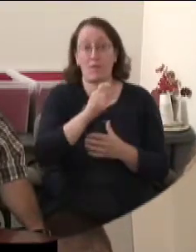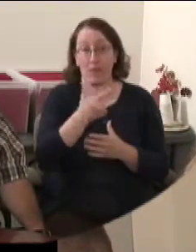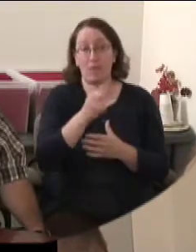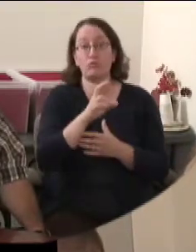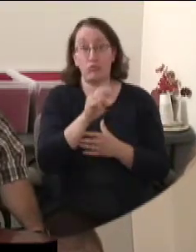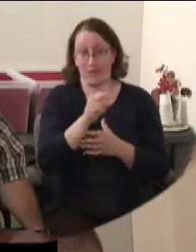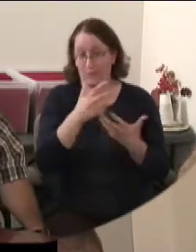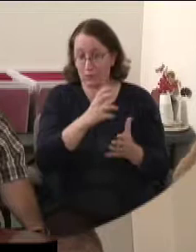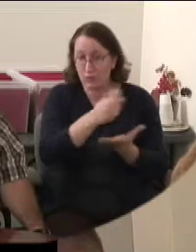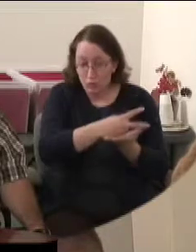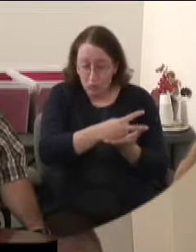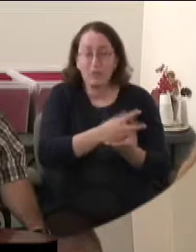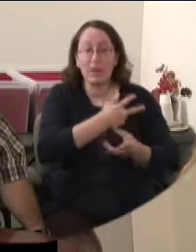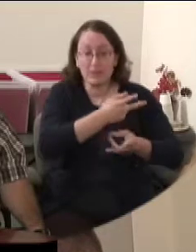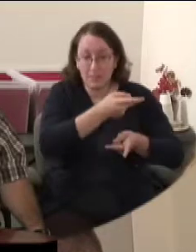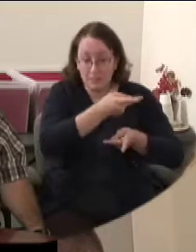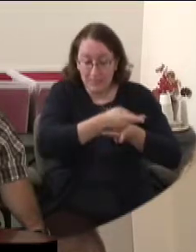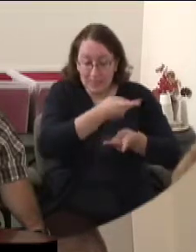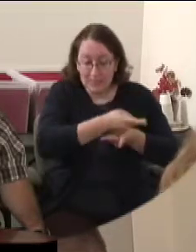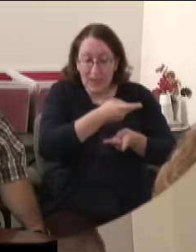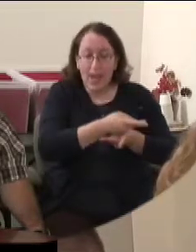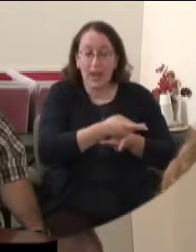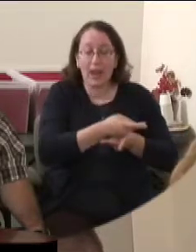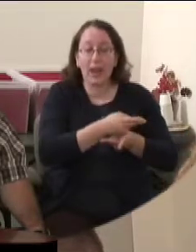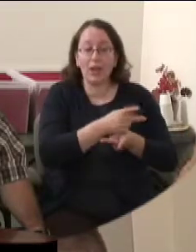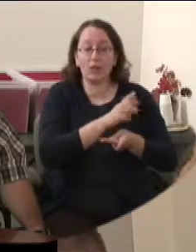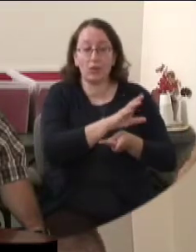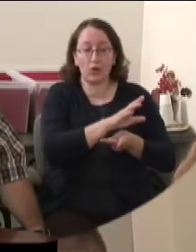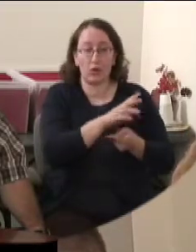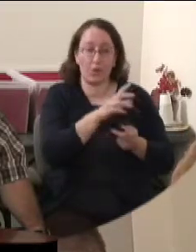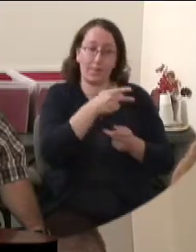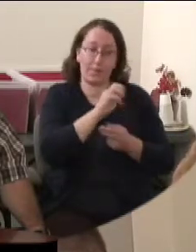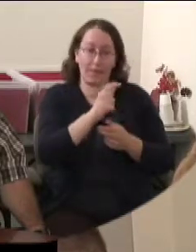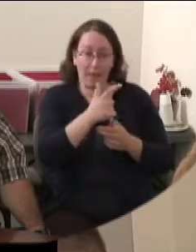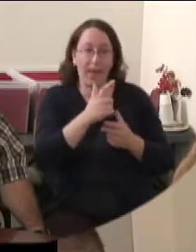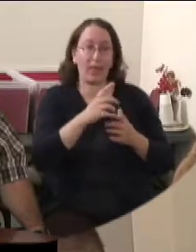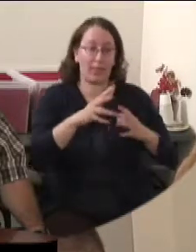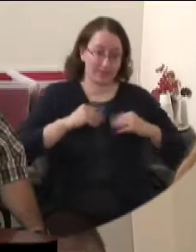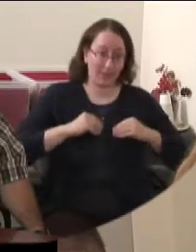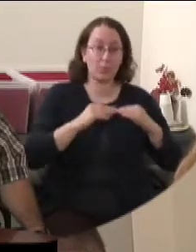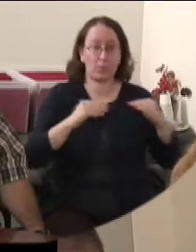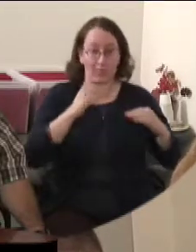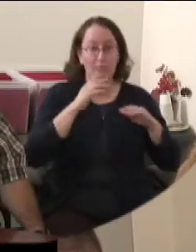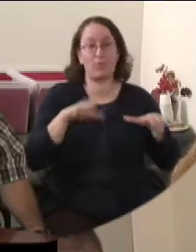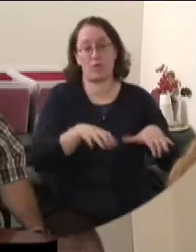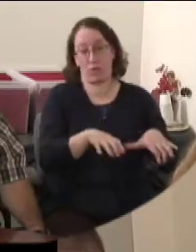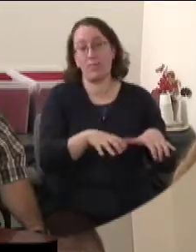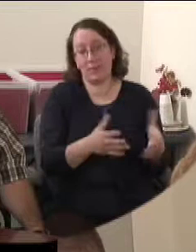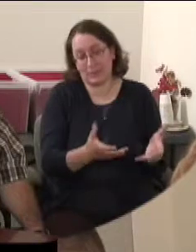and has been able to maintain the Pell acceptable level of performance there.